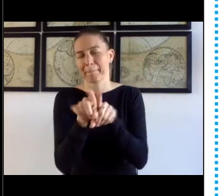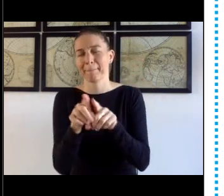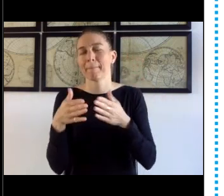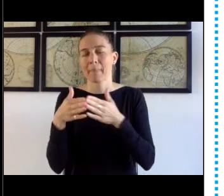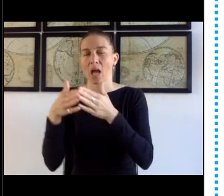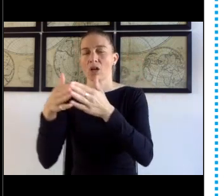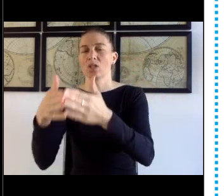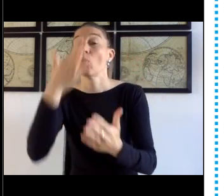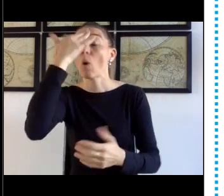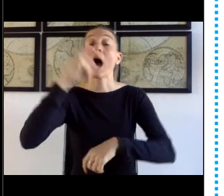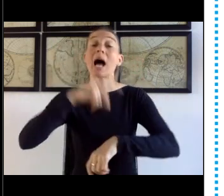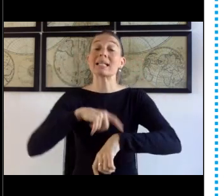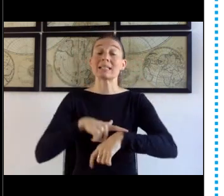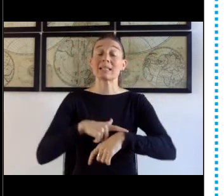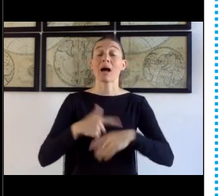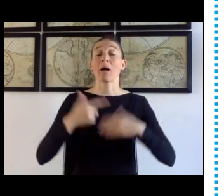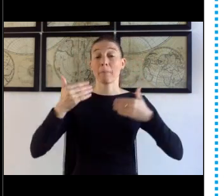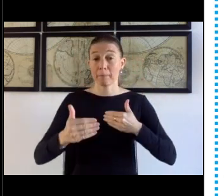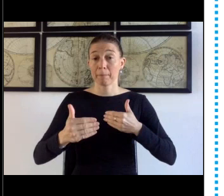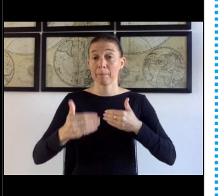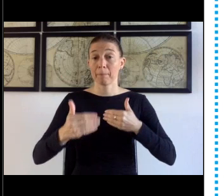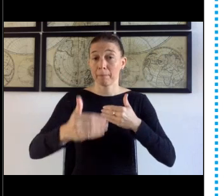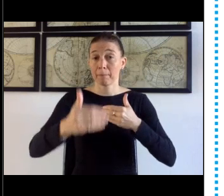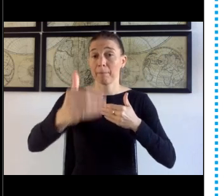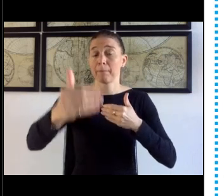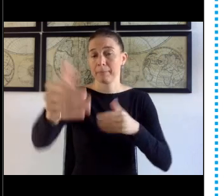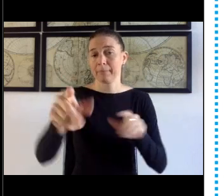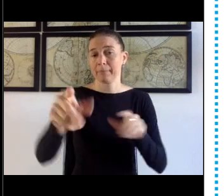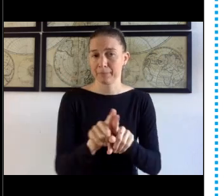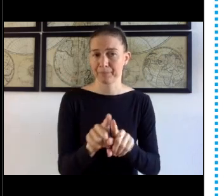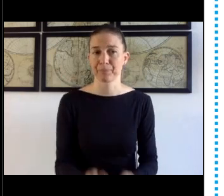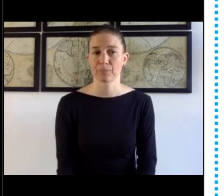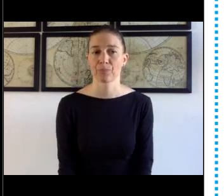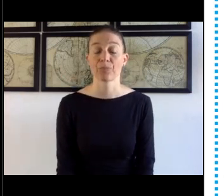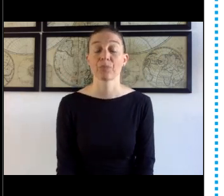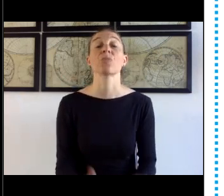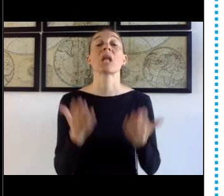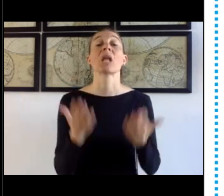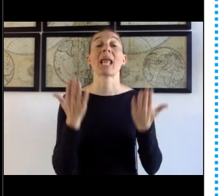It's also part of the evaluation study that I mentioned for regulation 1107